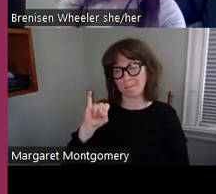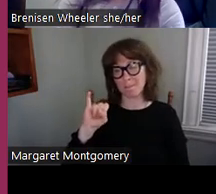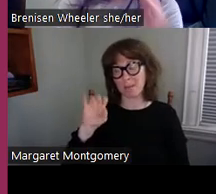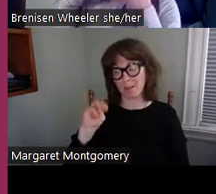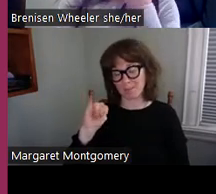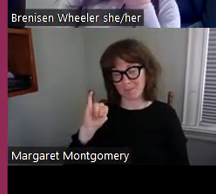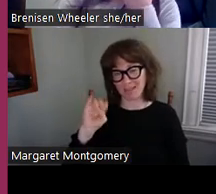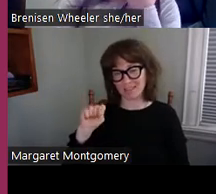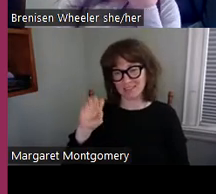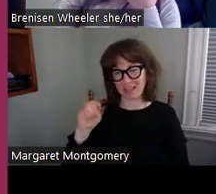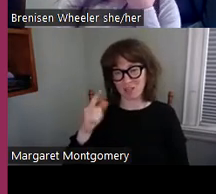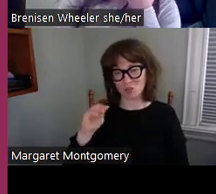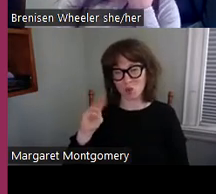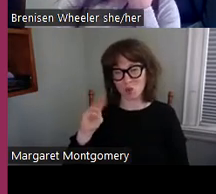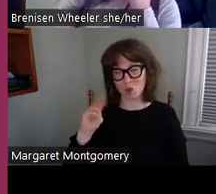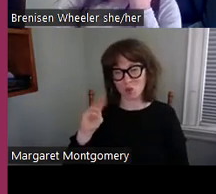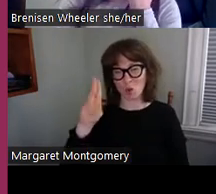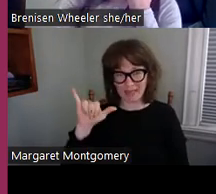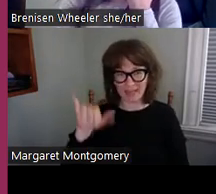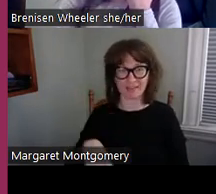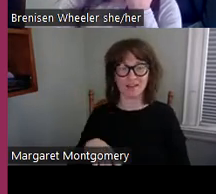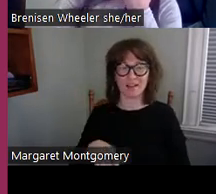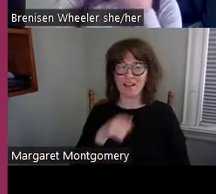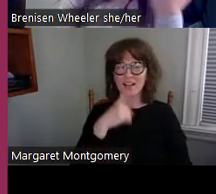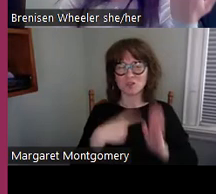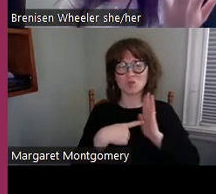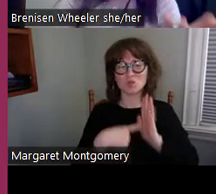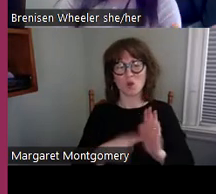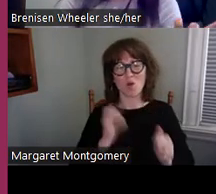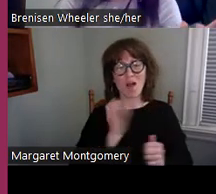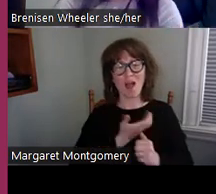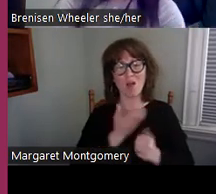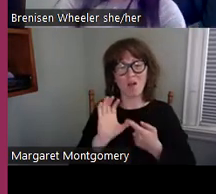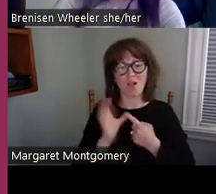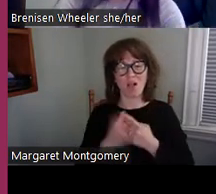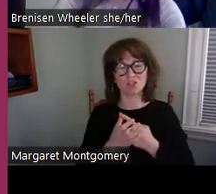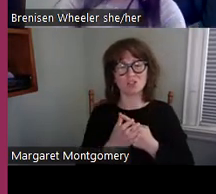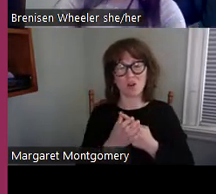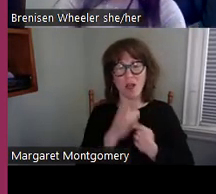13:08:07 So how many aspects of our culture, maybe inadvertently devalue, consent, respect,